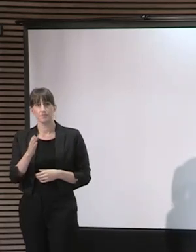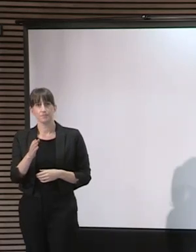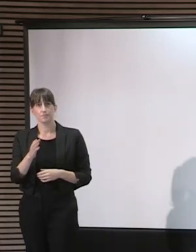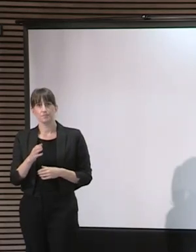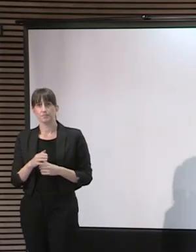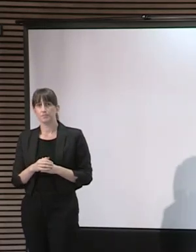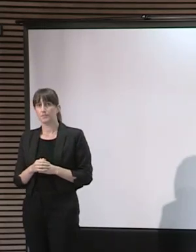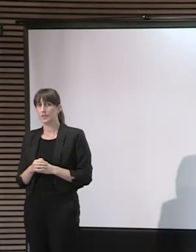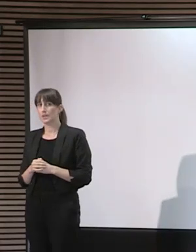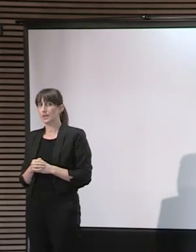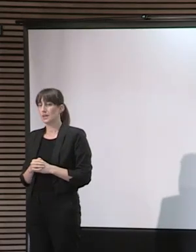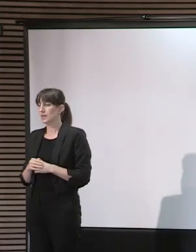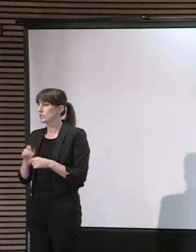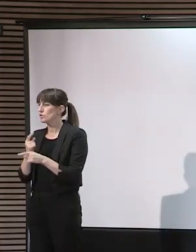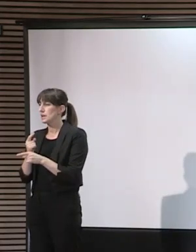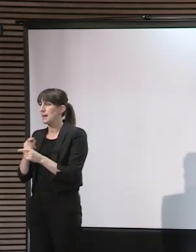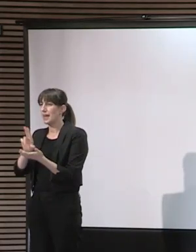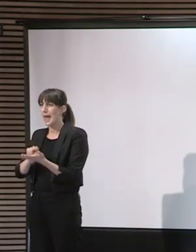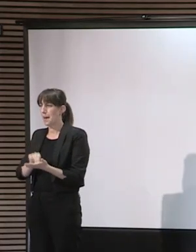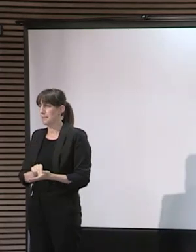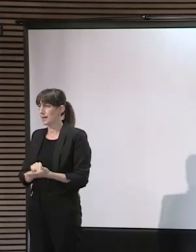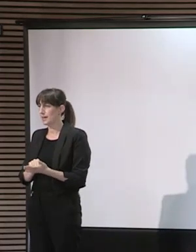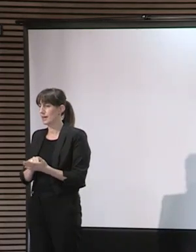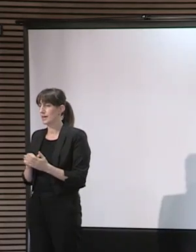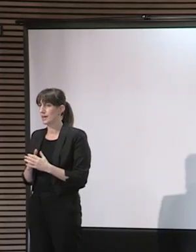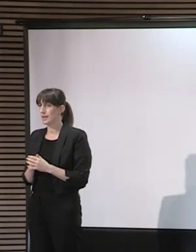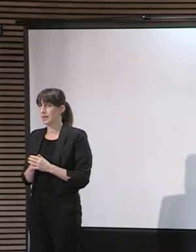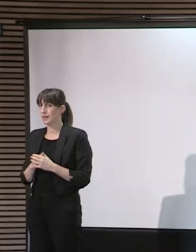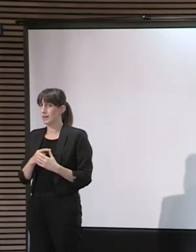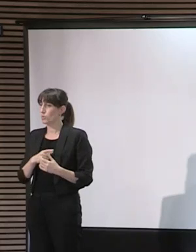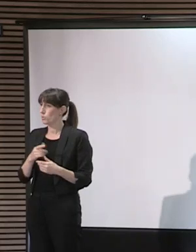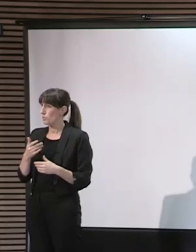Why -- unnecessarily. Why release an app if it